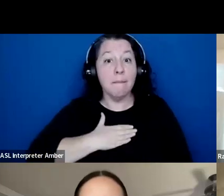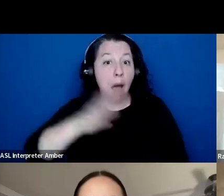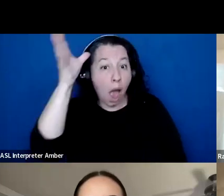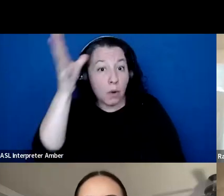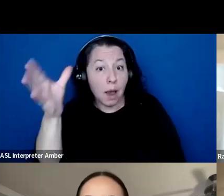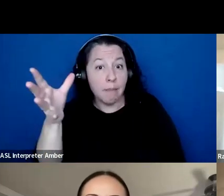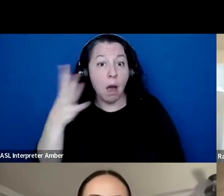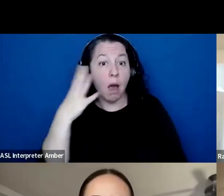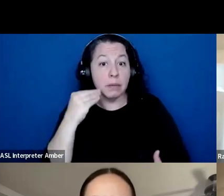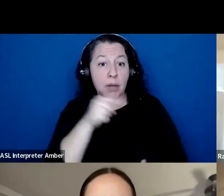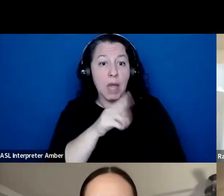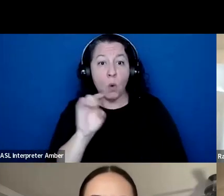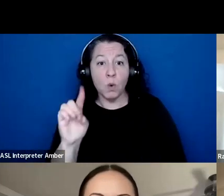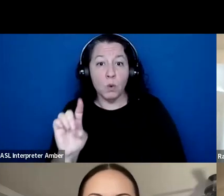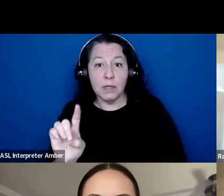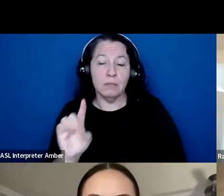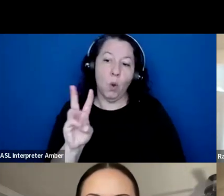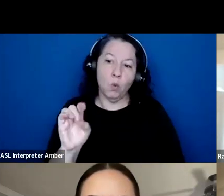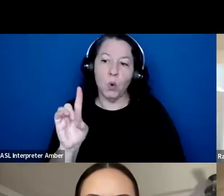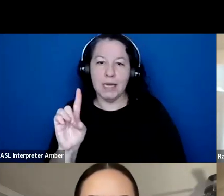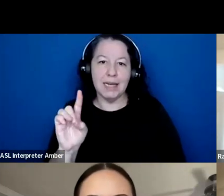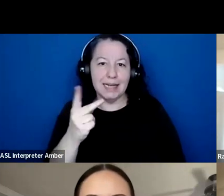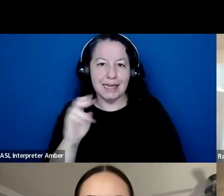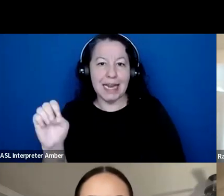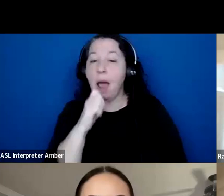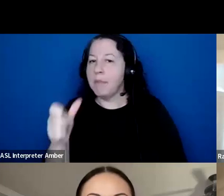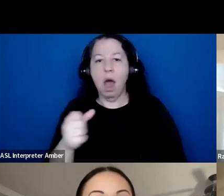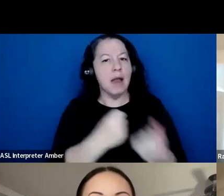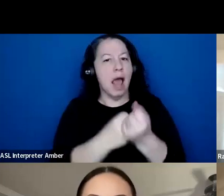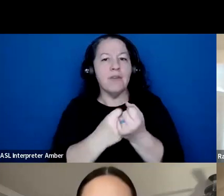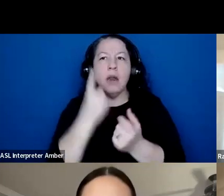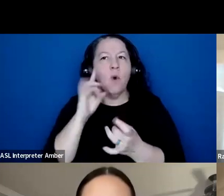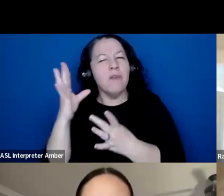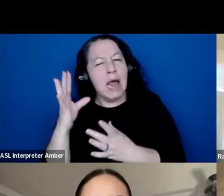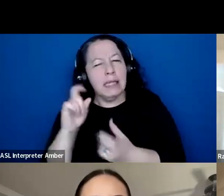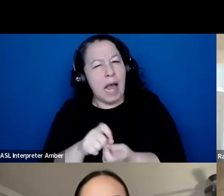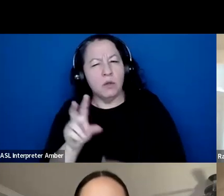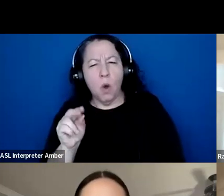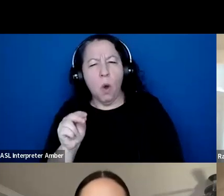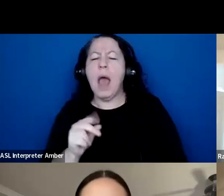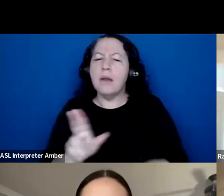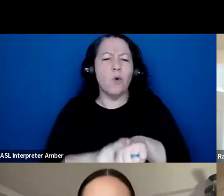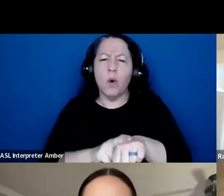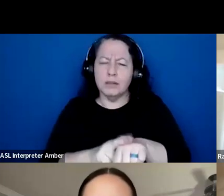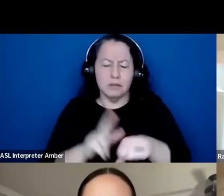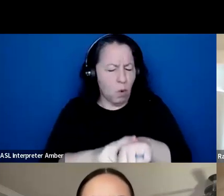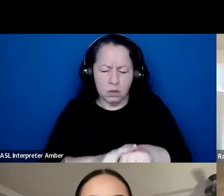And so, you know, I'm not saying that I'm advocating for violence. And of course, I also wish that there is a place where democracy